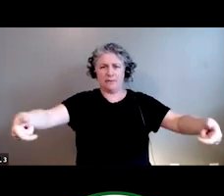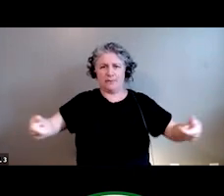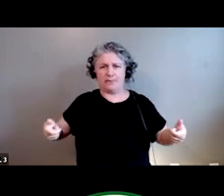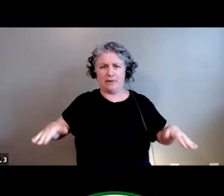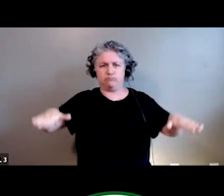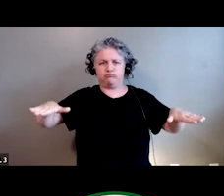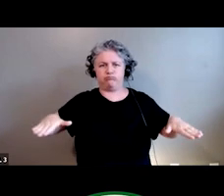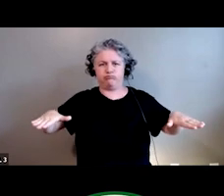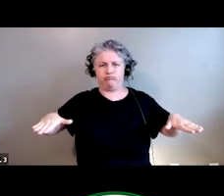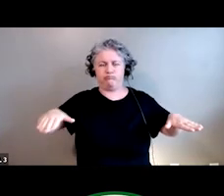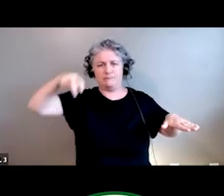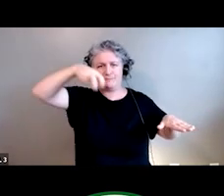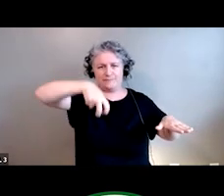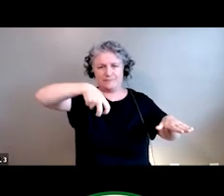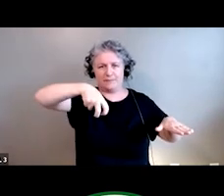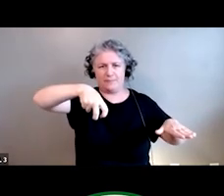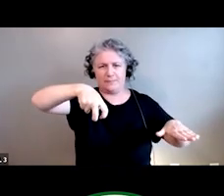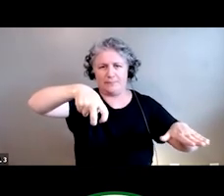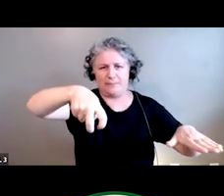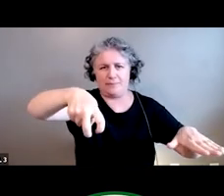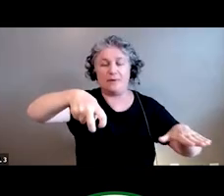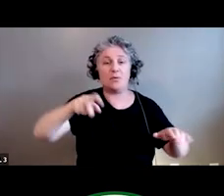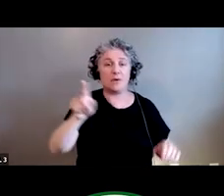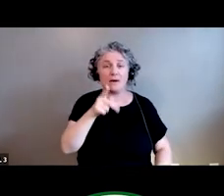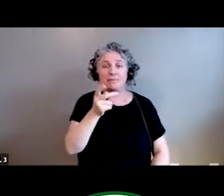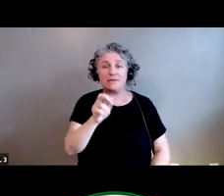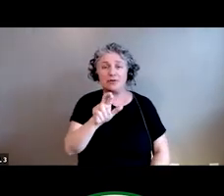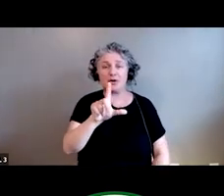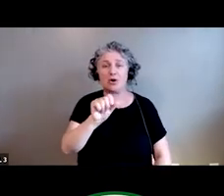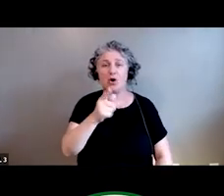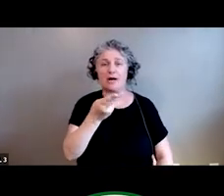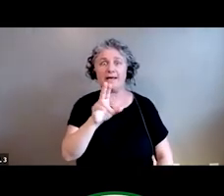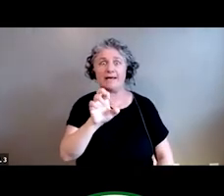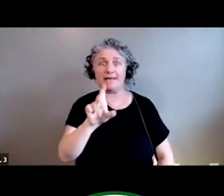These pictures are great examples of how equipment design and professional support structures